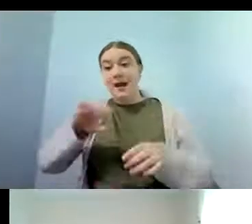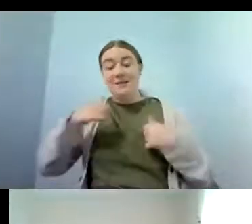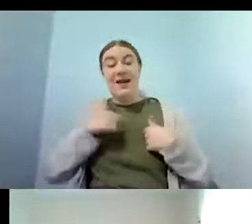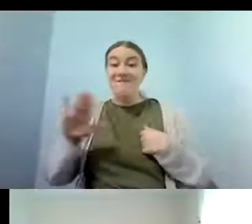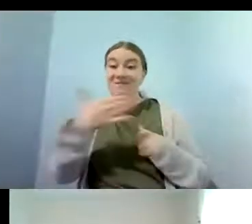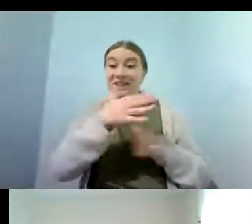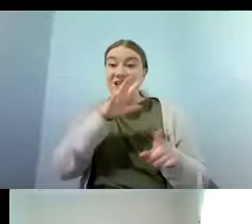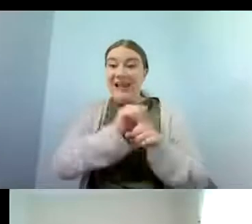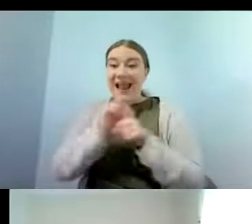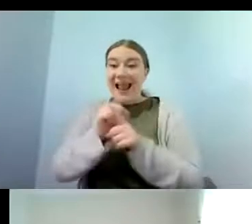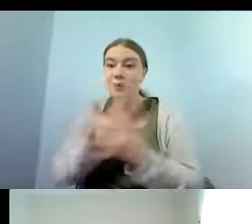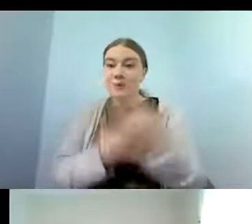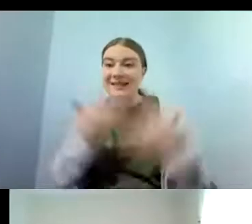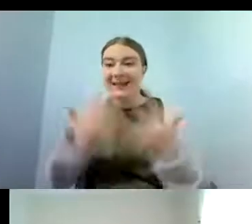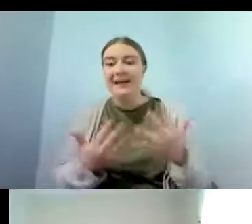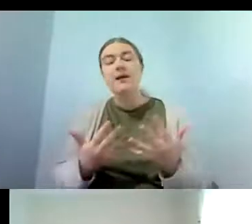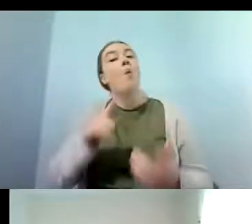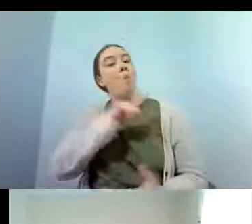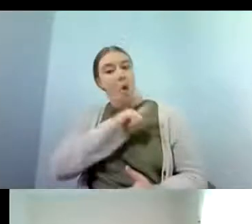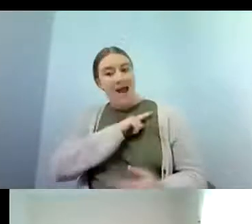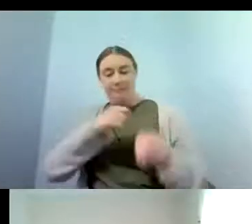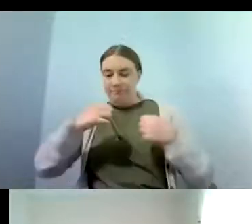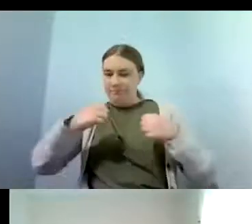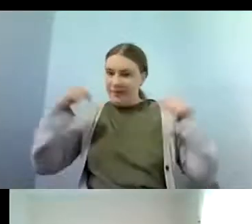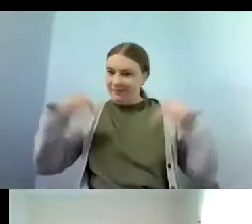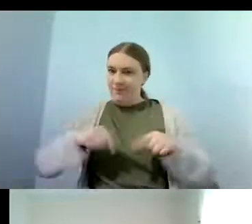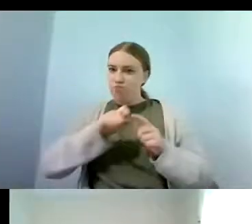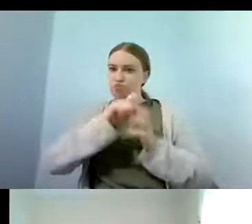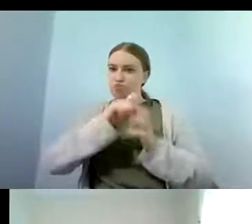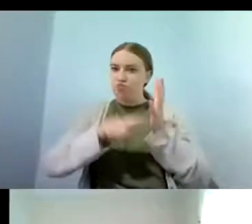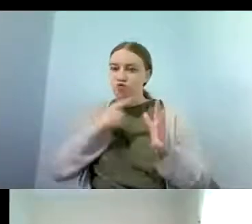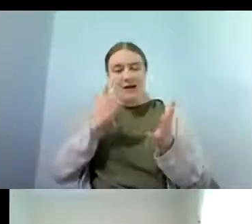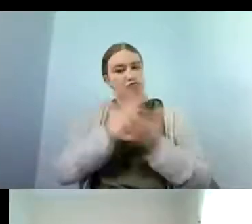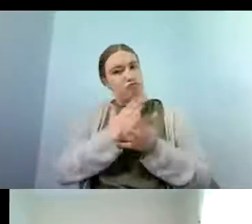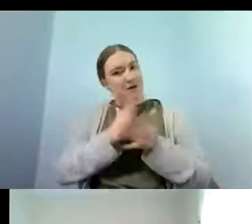and the reason for this is because our project uh predominantly aims to restore the river for